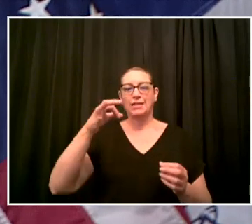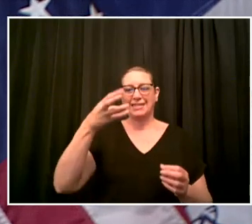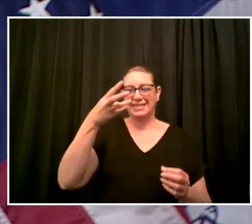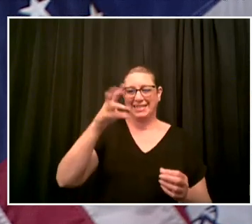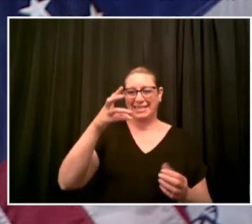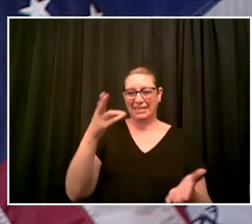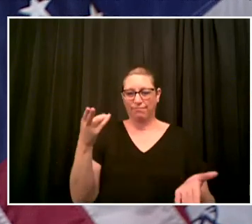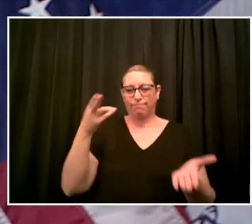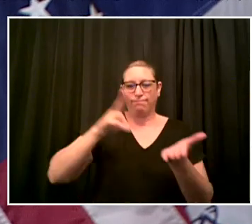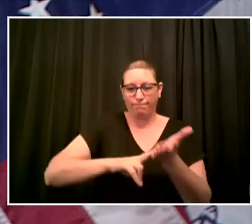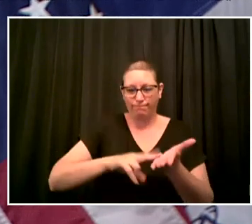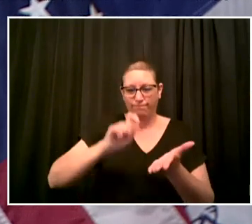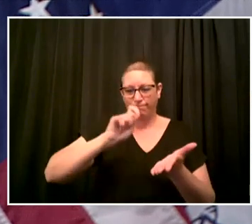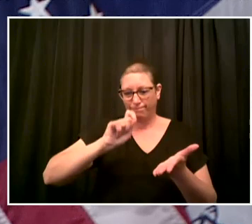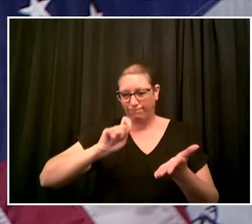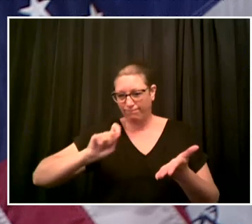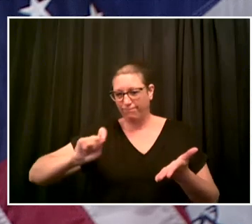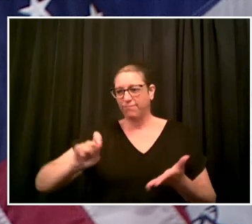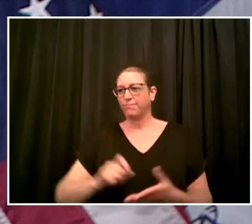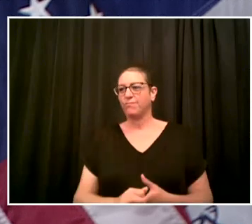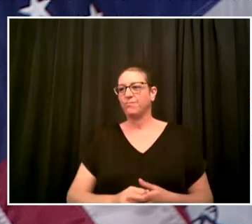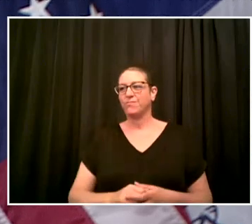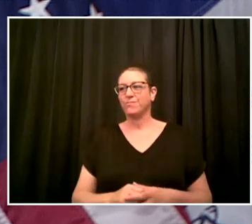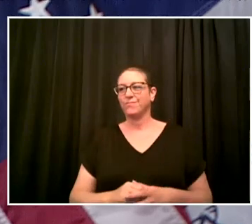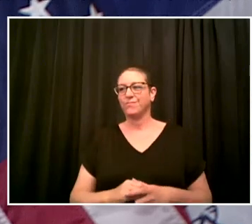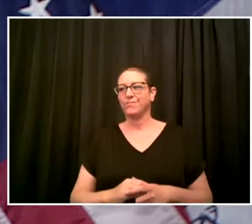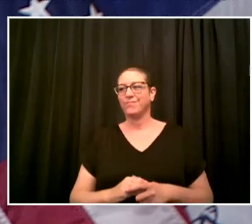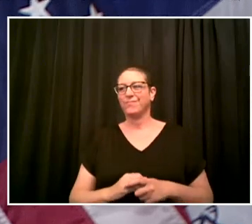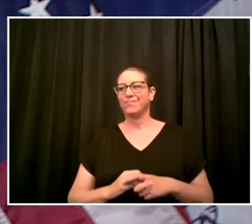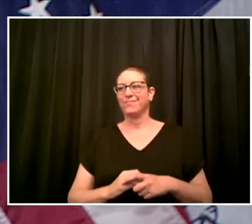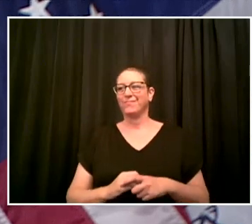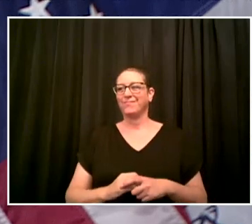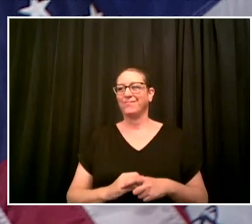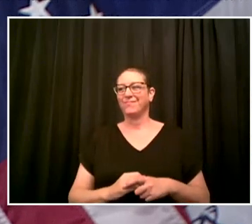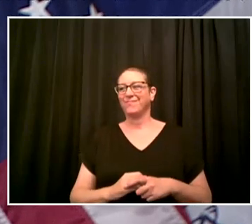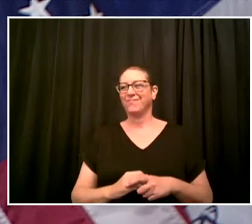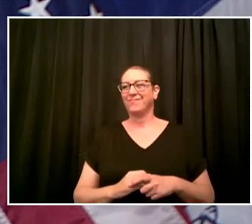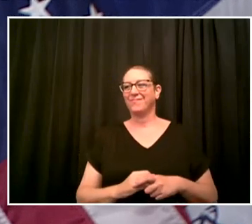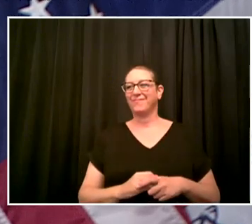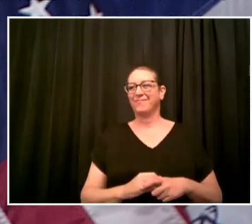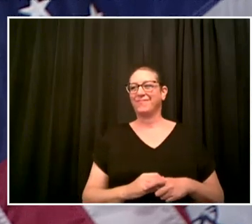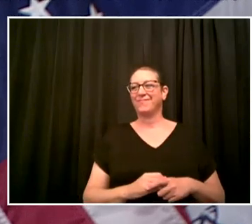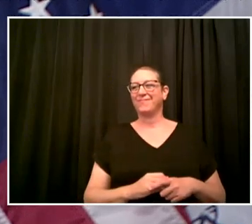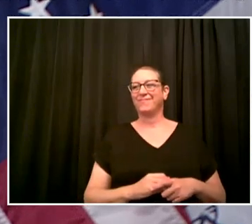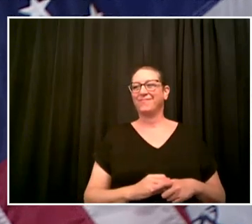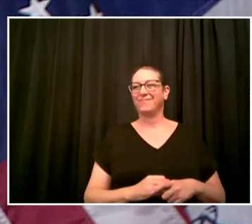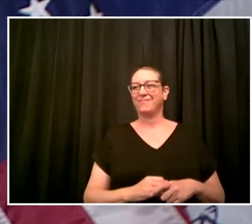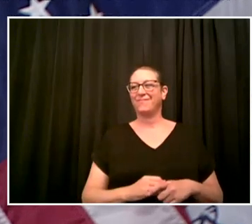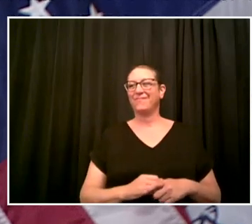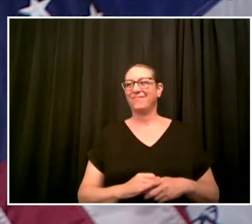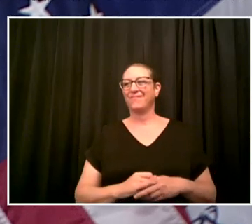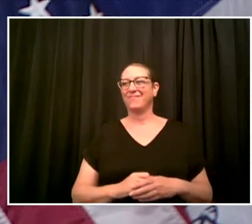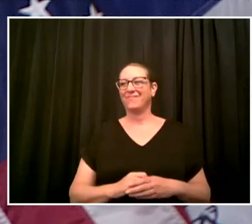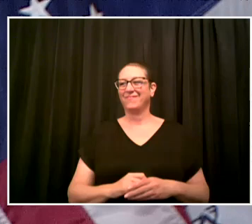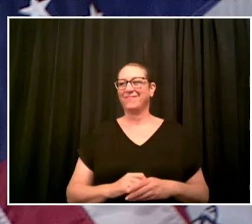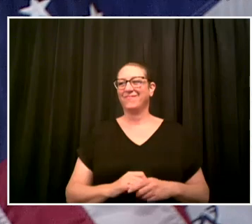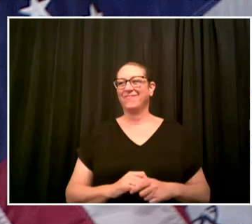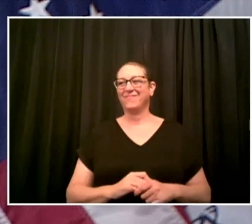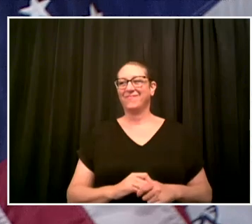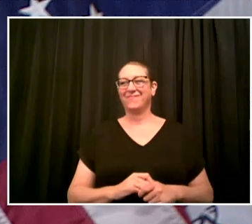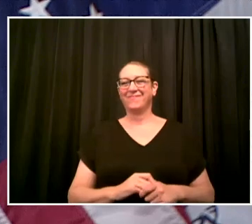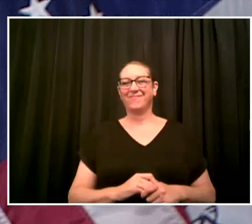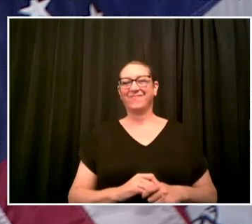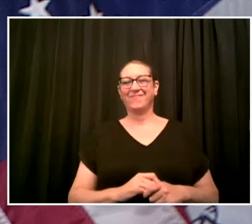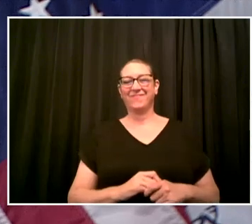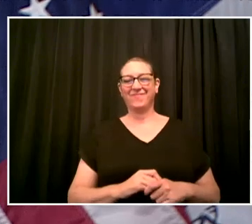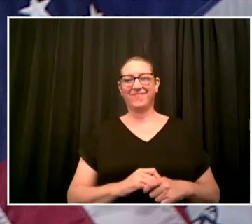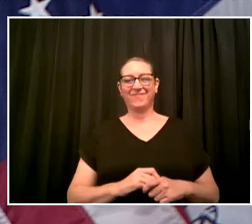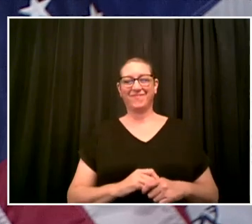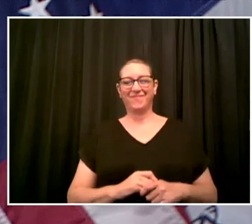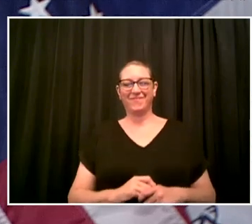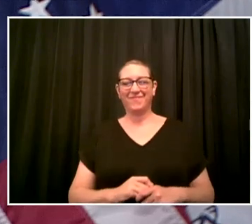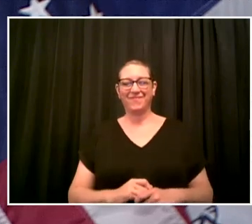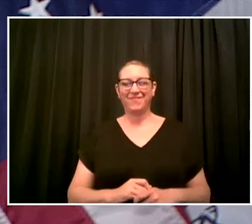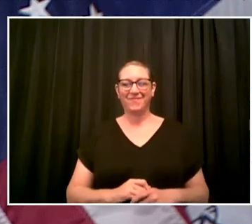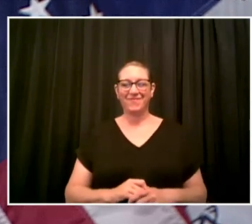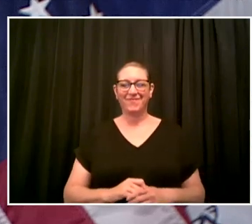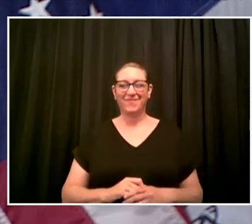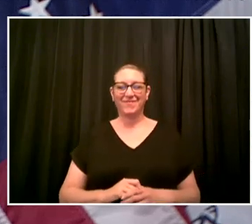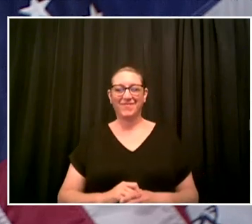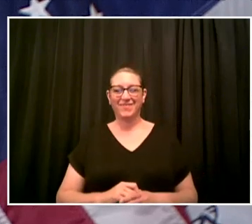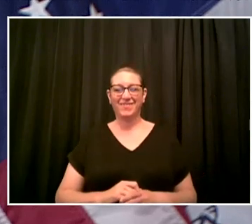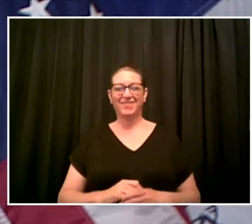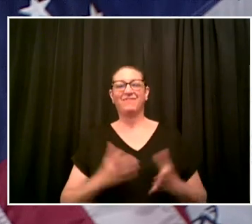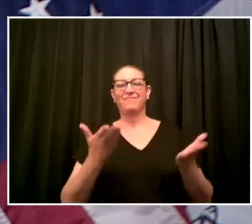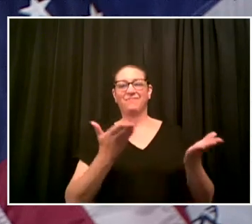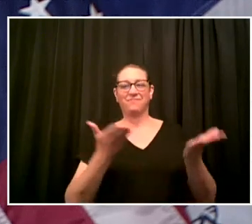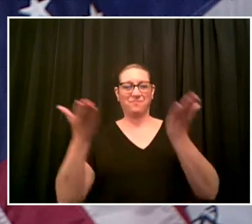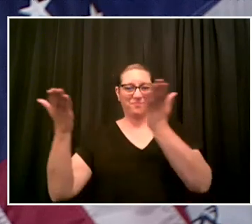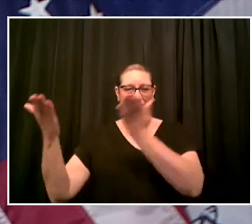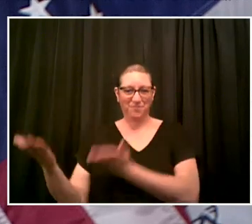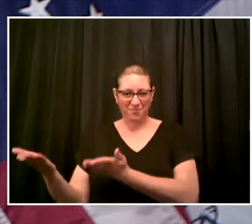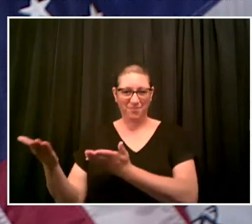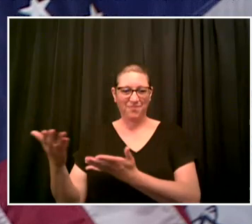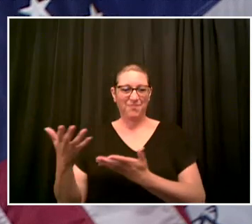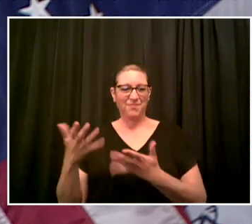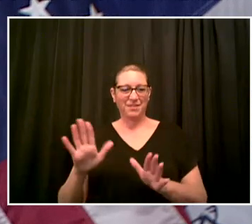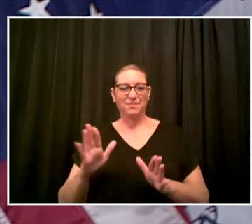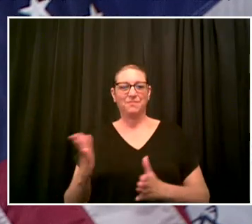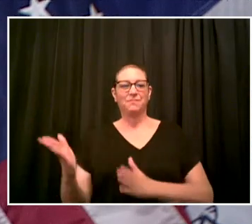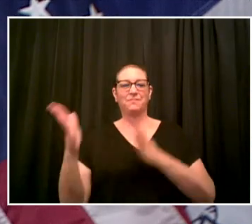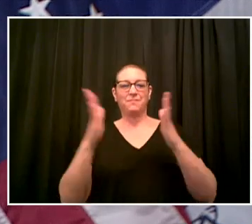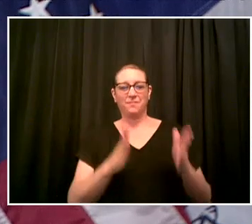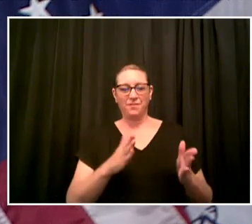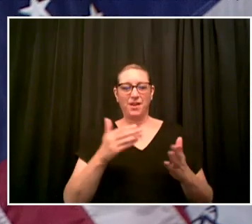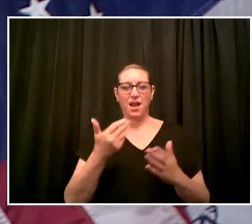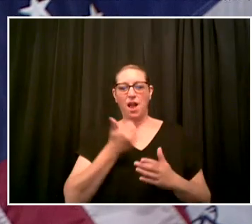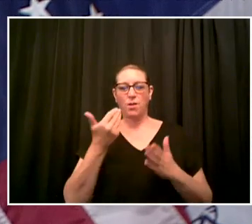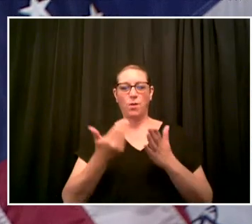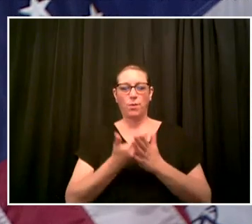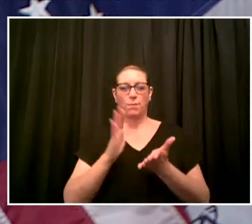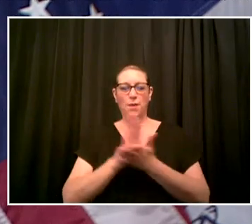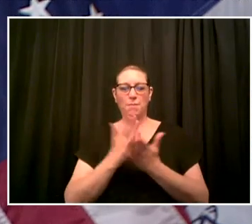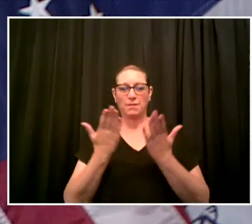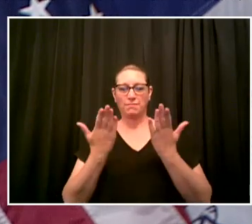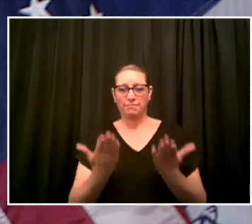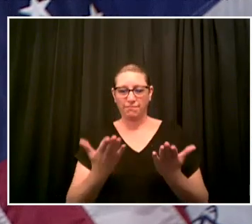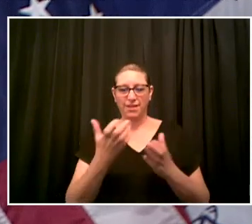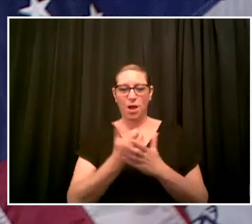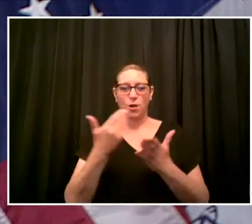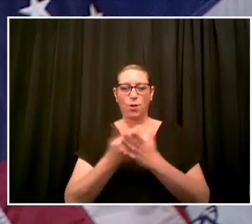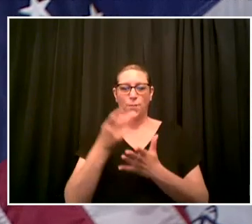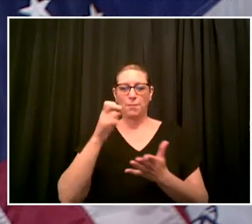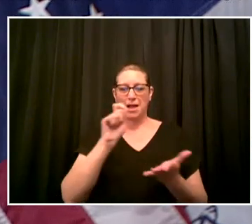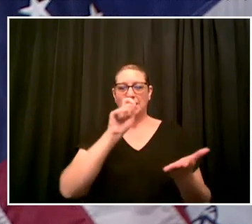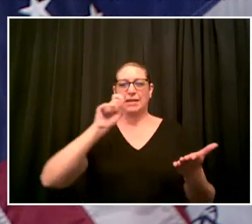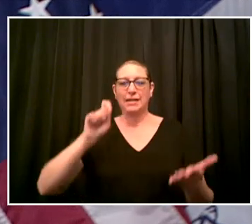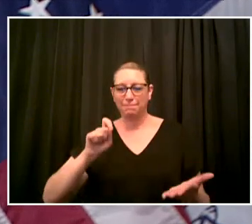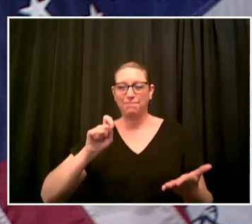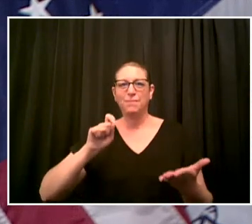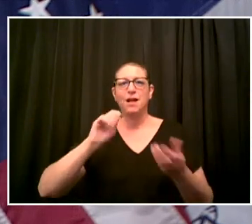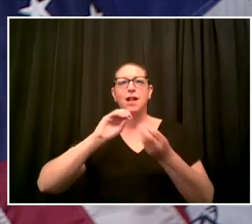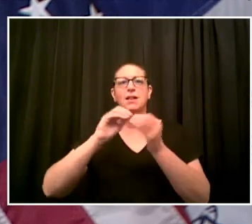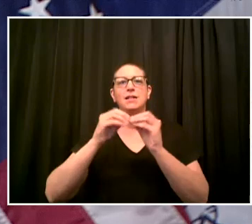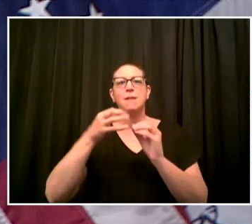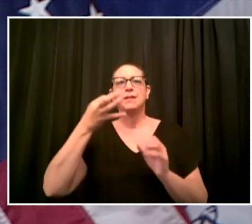COHEN, INO=?